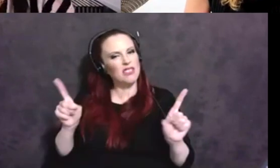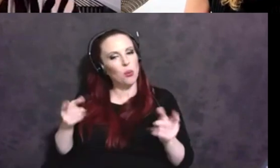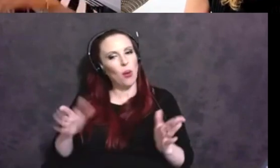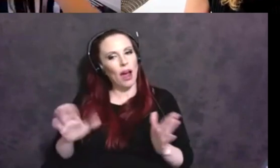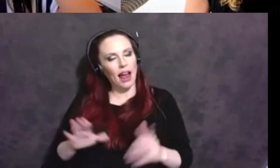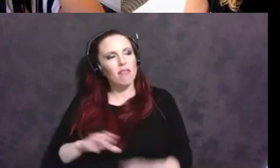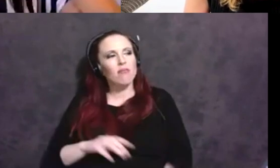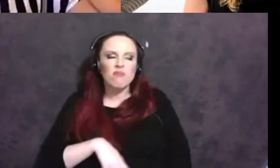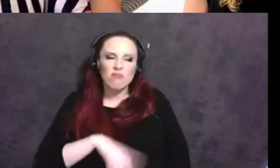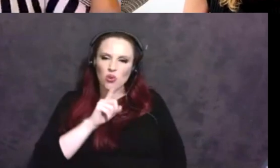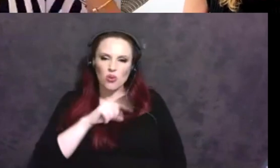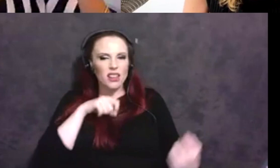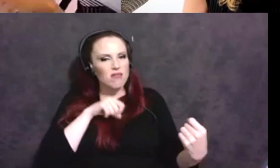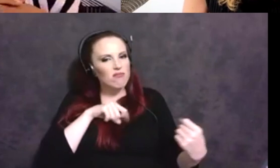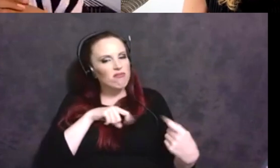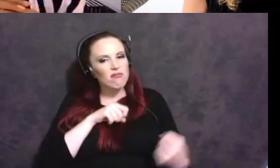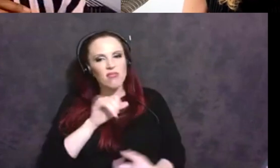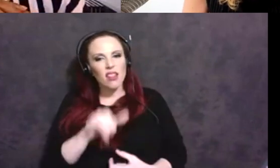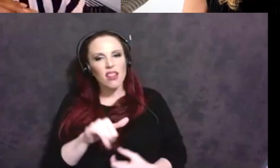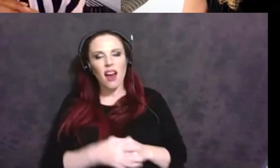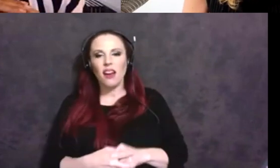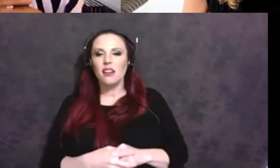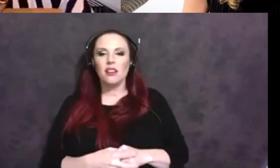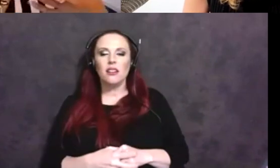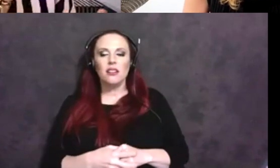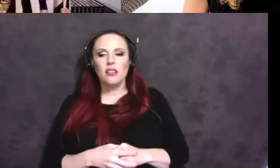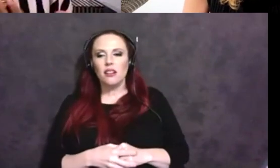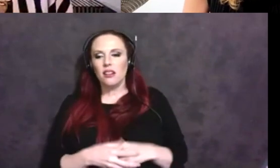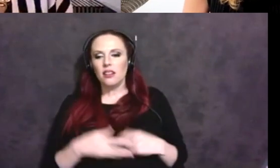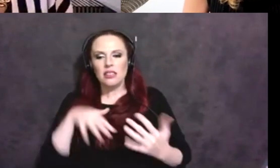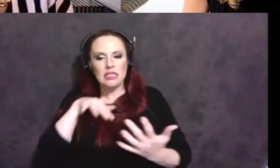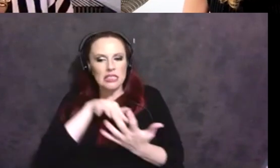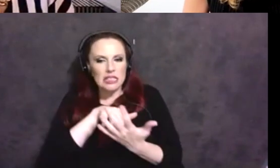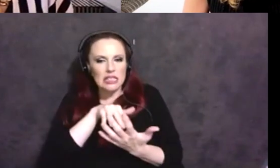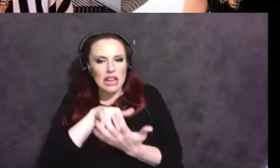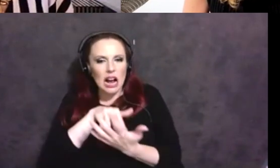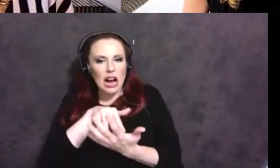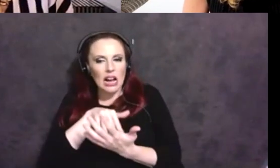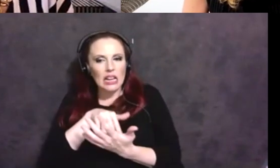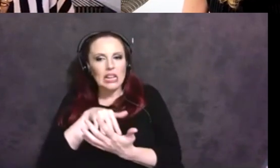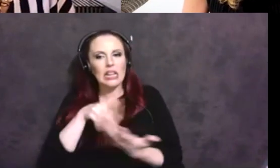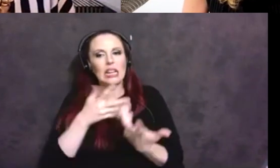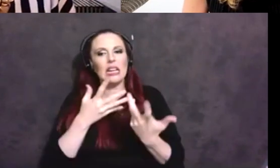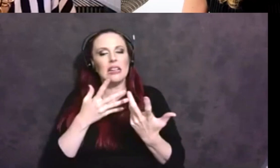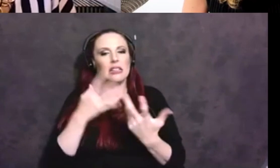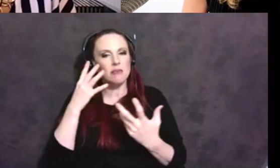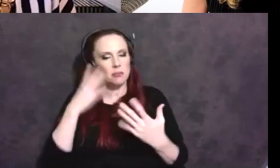up so much more and to be there and create change in a different way.